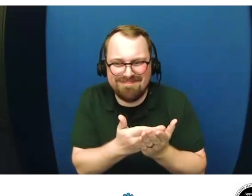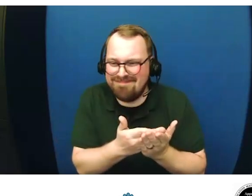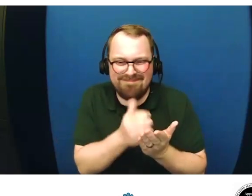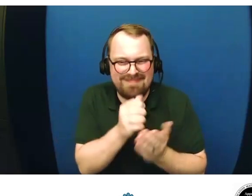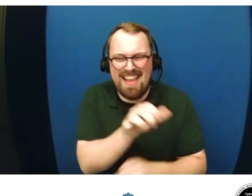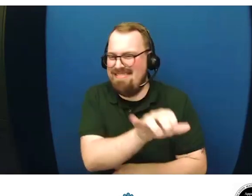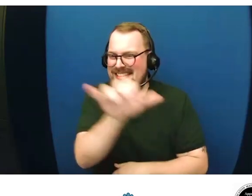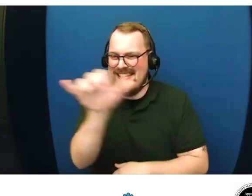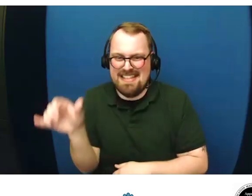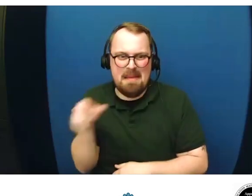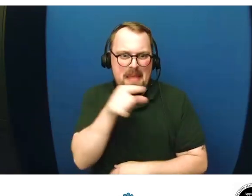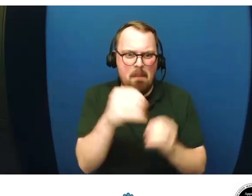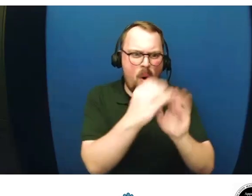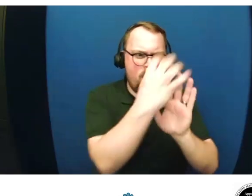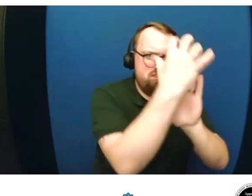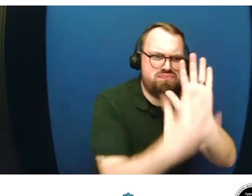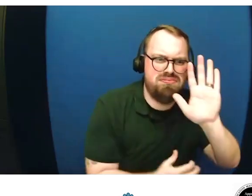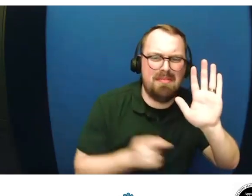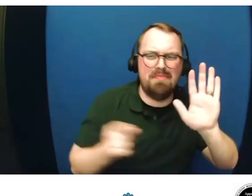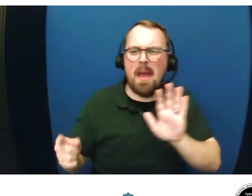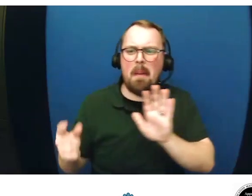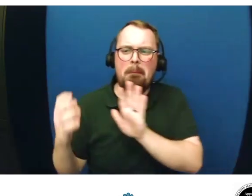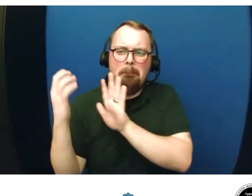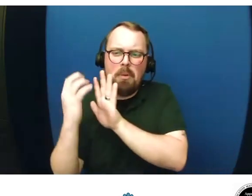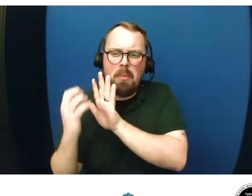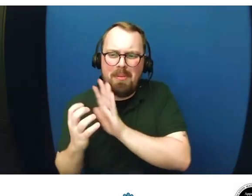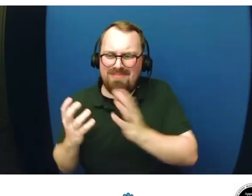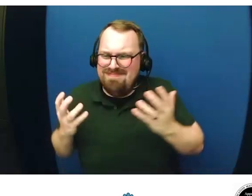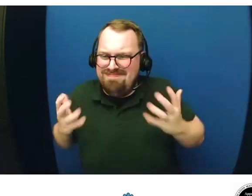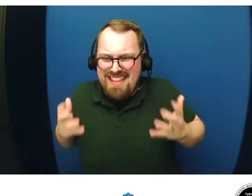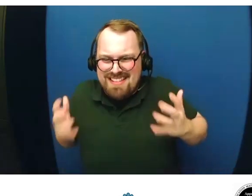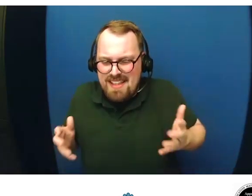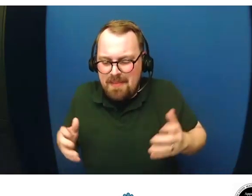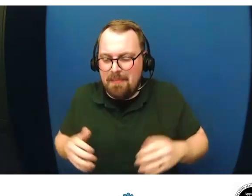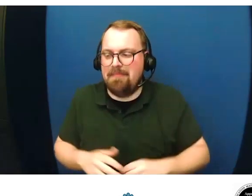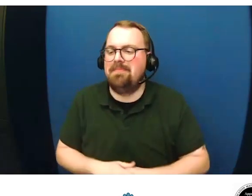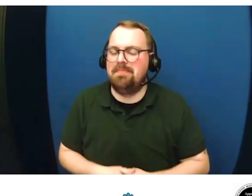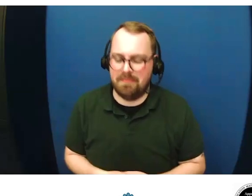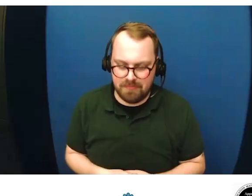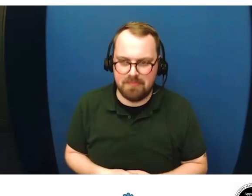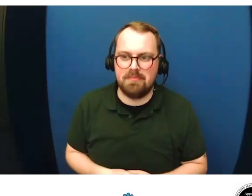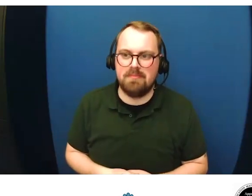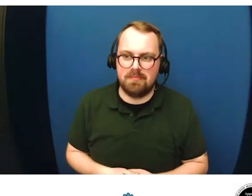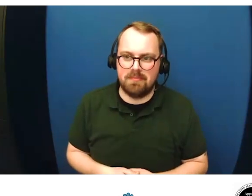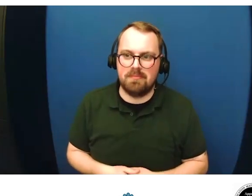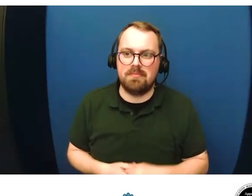that you find in the Blind and Low Vision, and Deaf and Hard of Hearing versions of ECC.